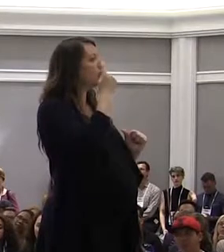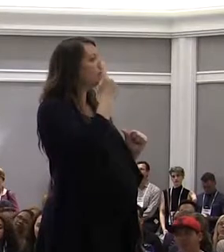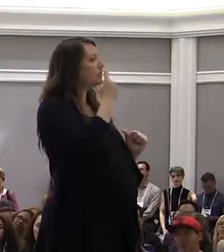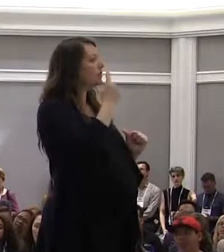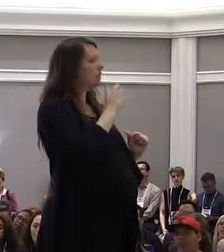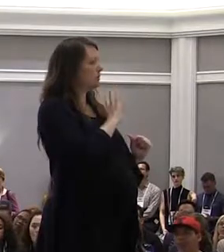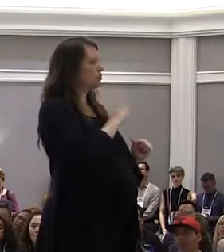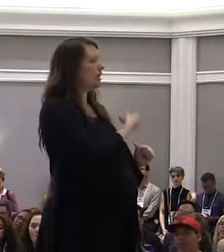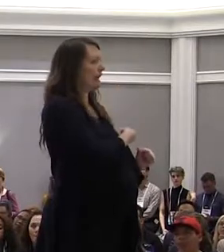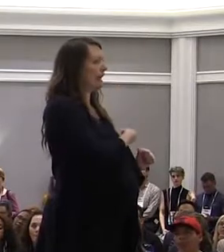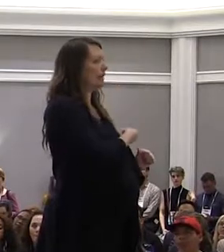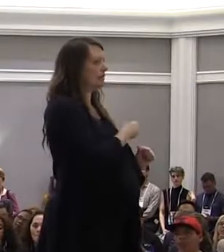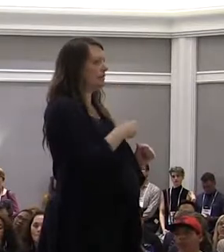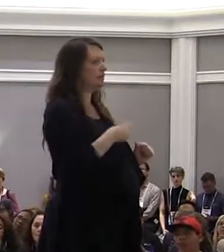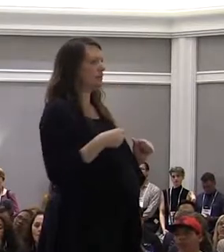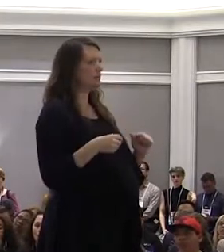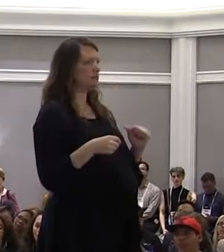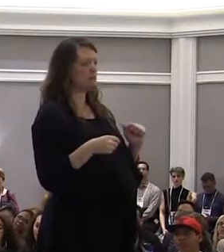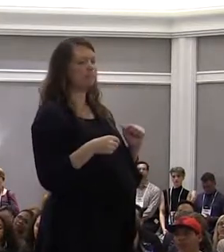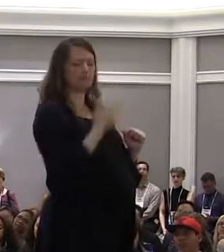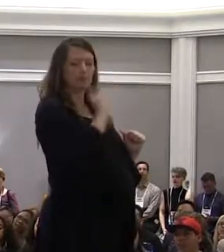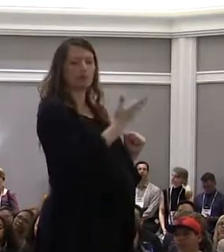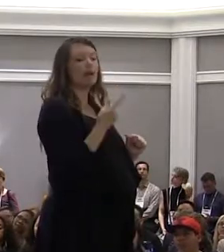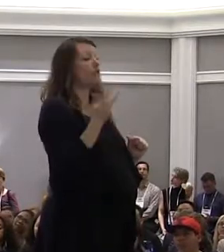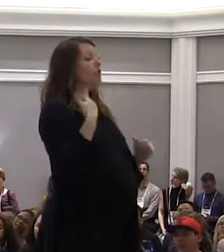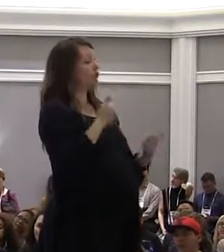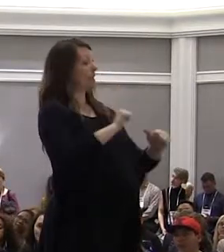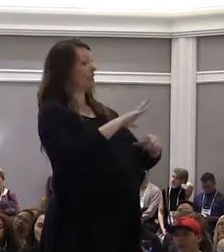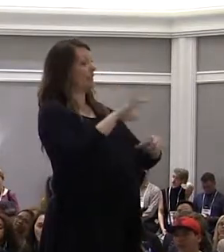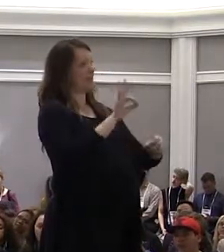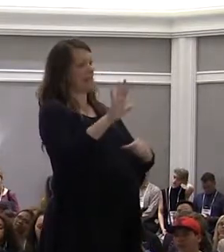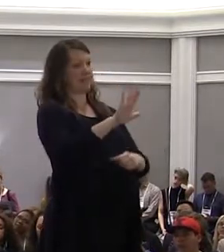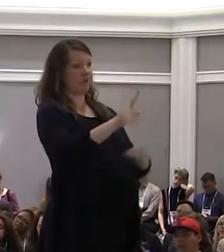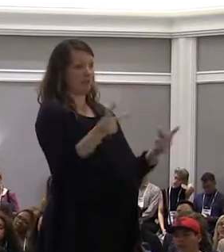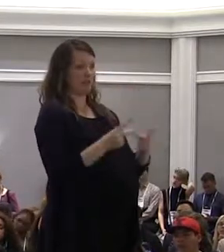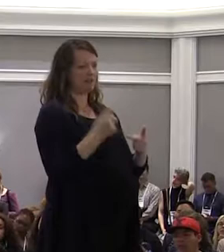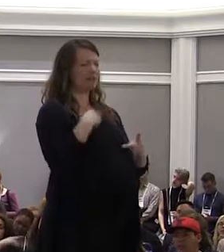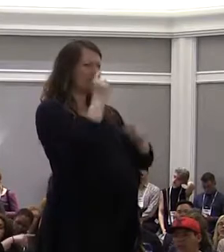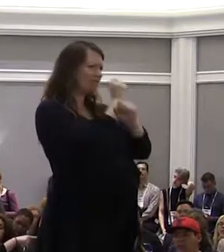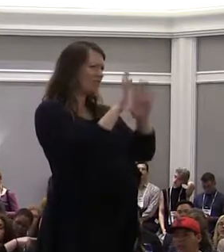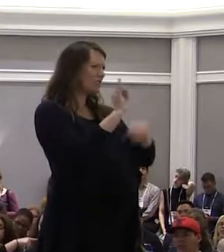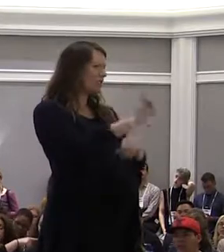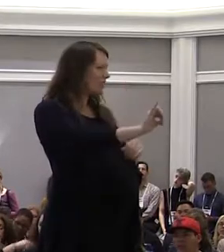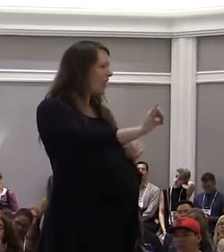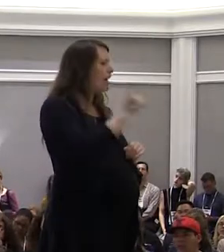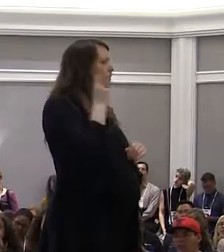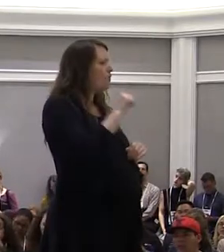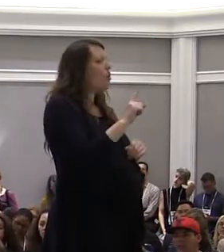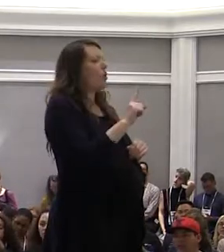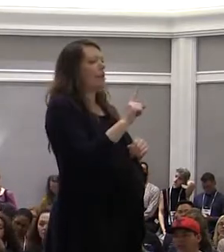or find their place in the movement. We envision the session as an intergenerational learning exchange.